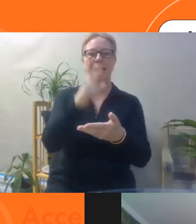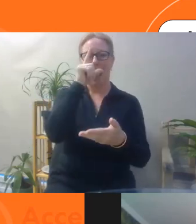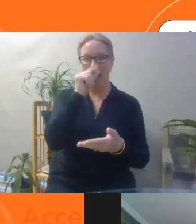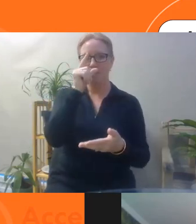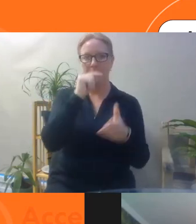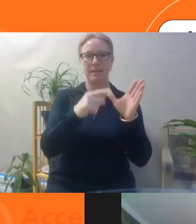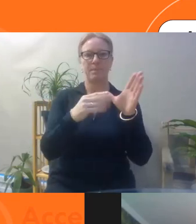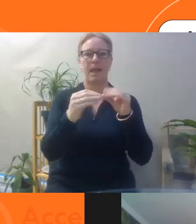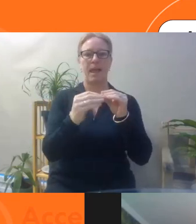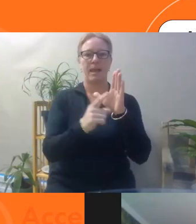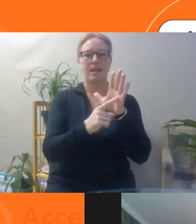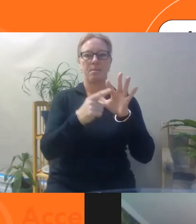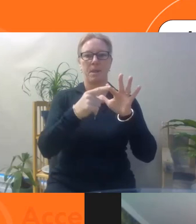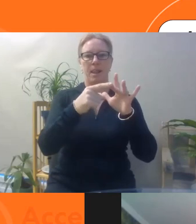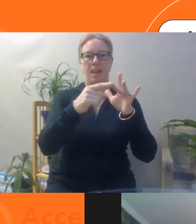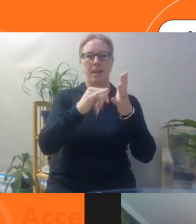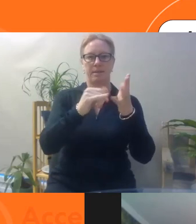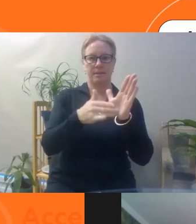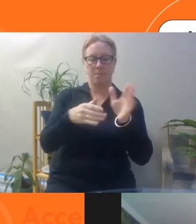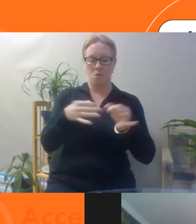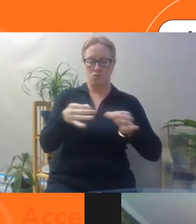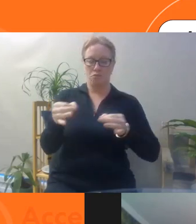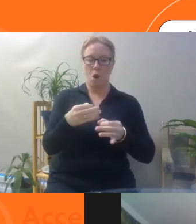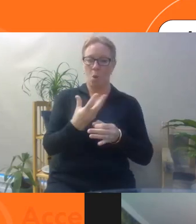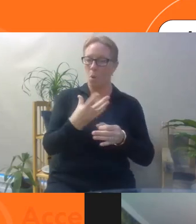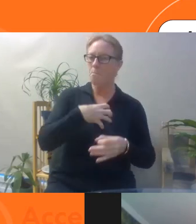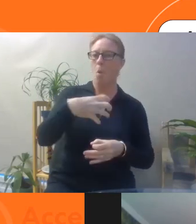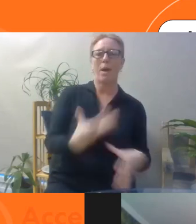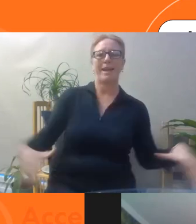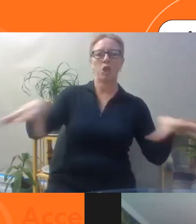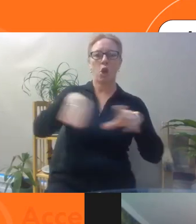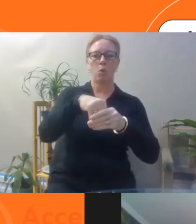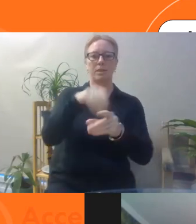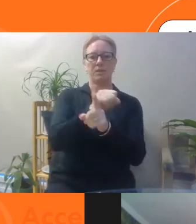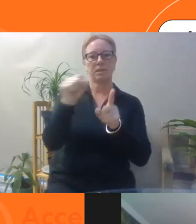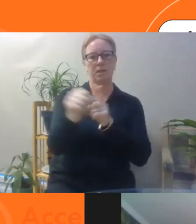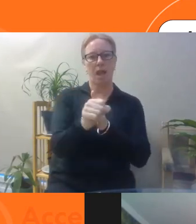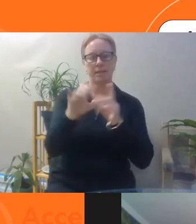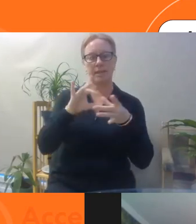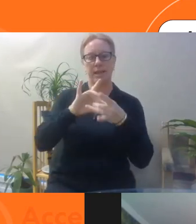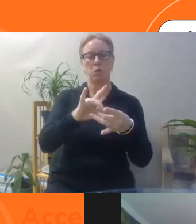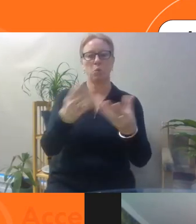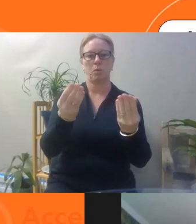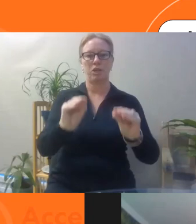role in creating a more inclusive society as it relates to education.